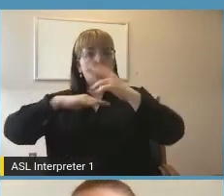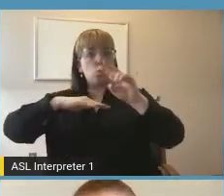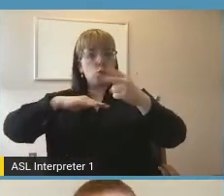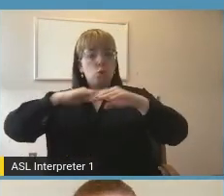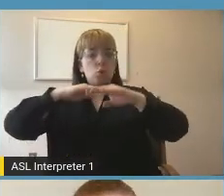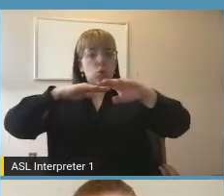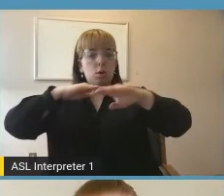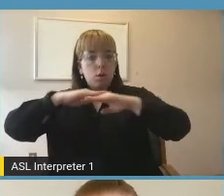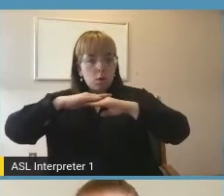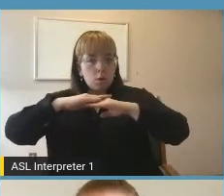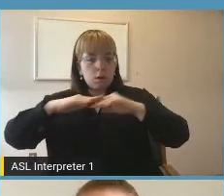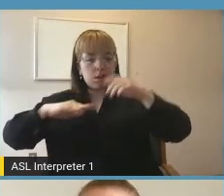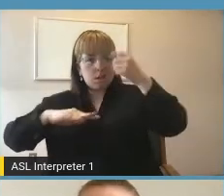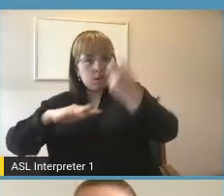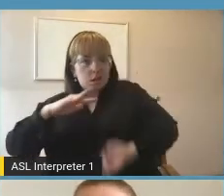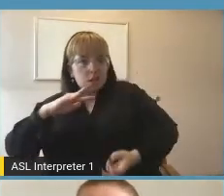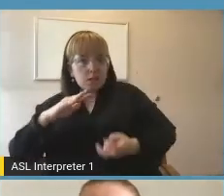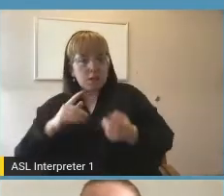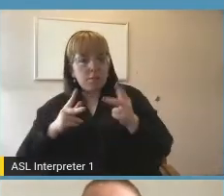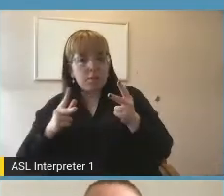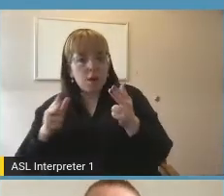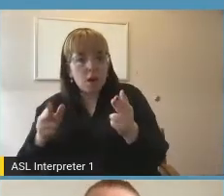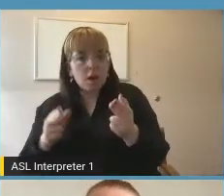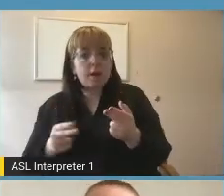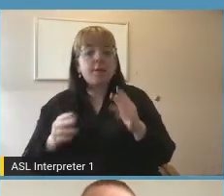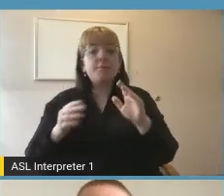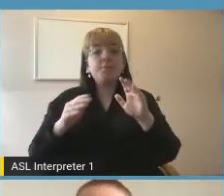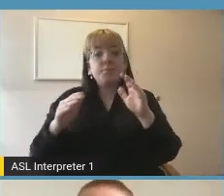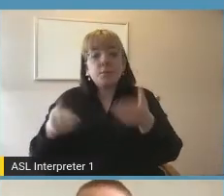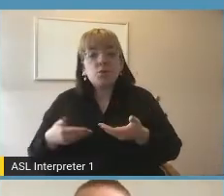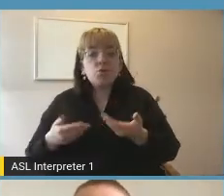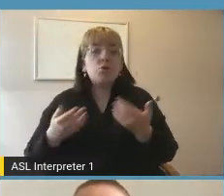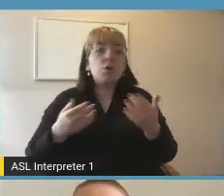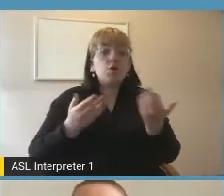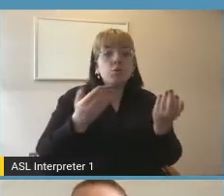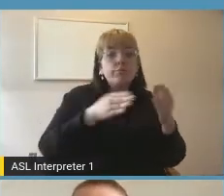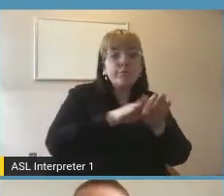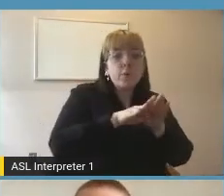outro narration if I have it and then music on separate tracks clean those up make sure